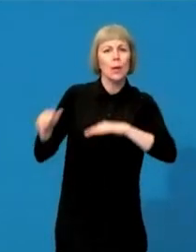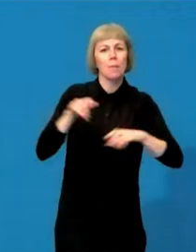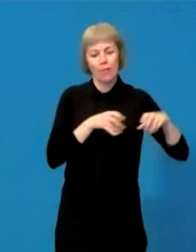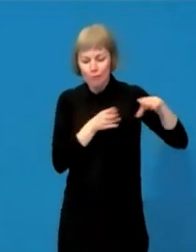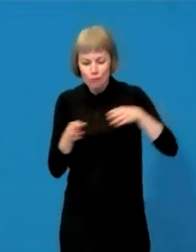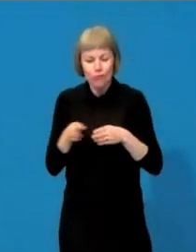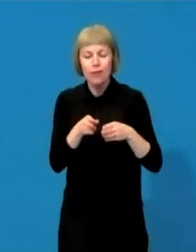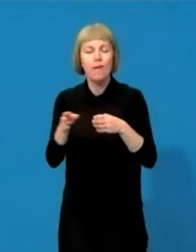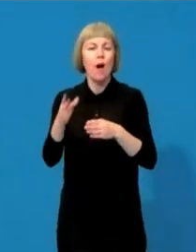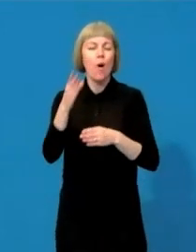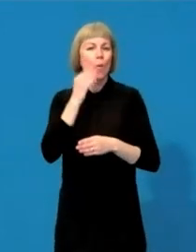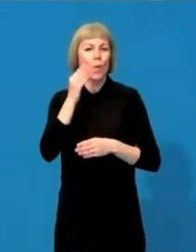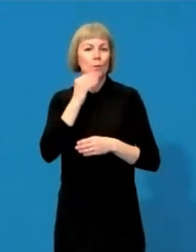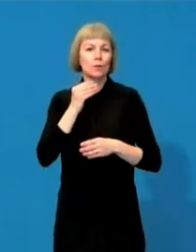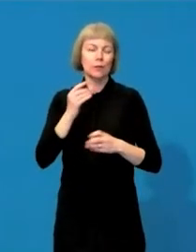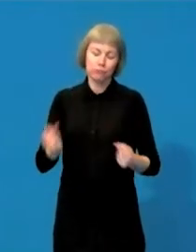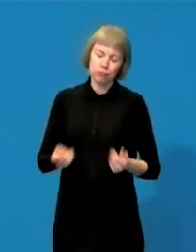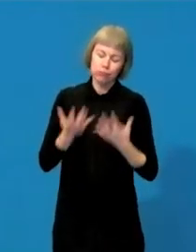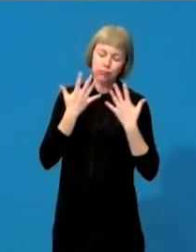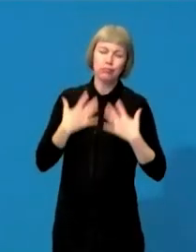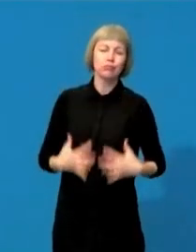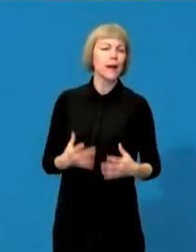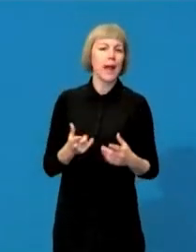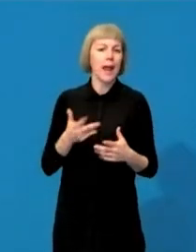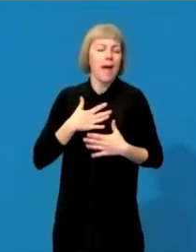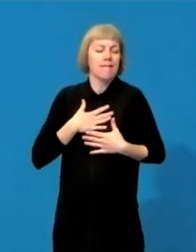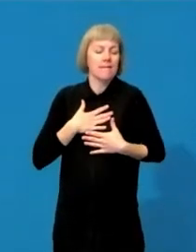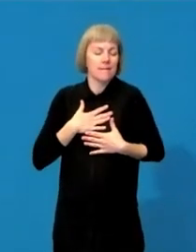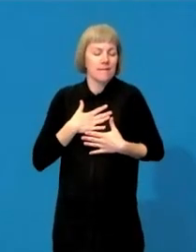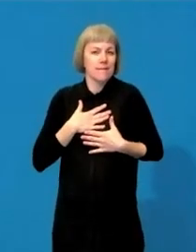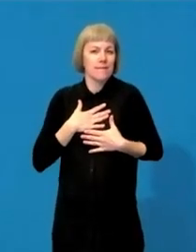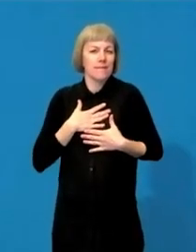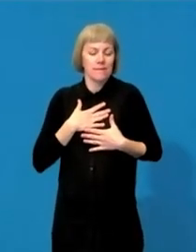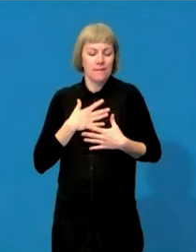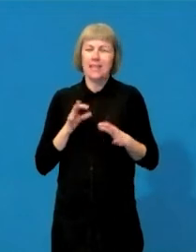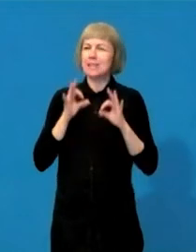He don't - he loves that water. I don't know if that water - him and the water have their own special connection.